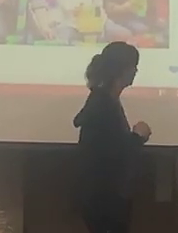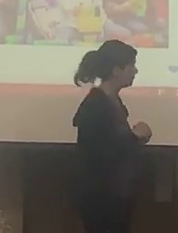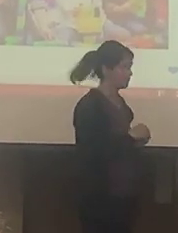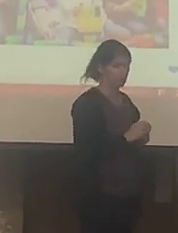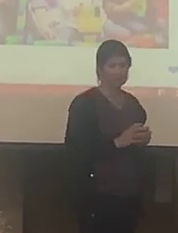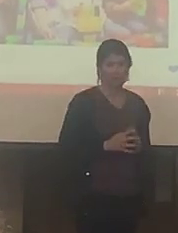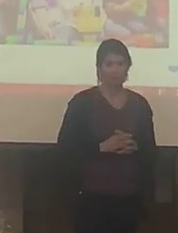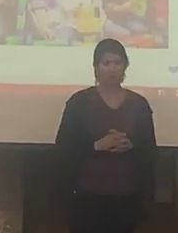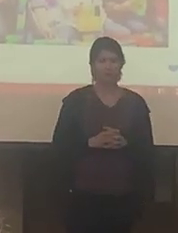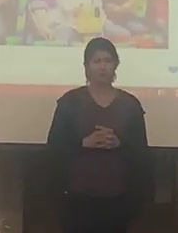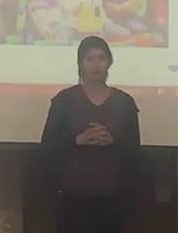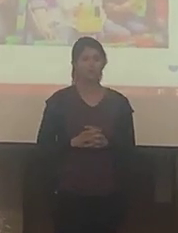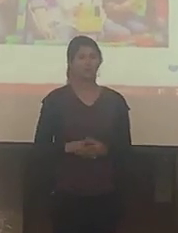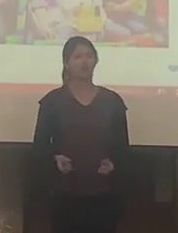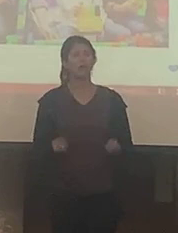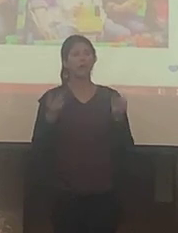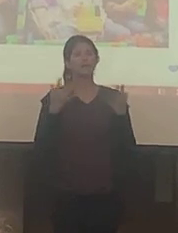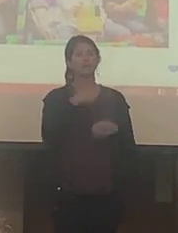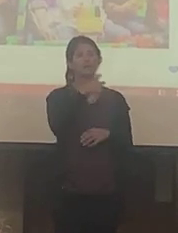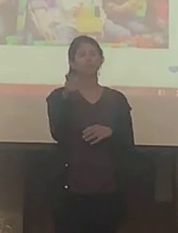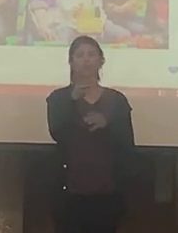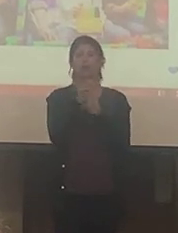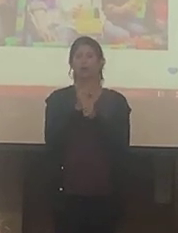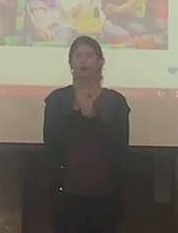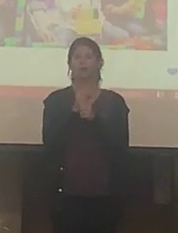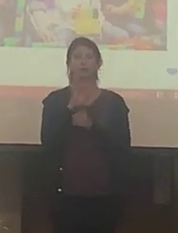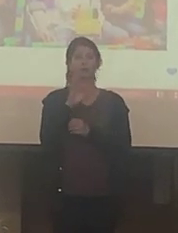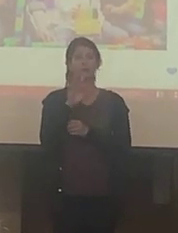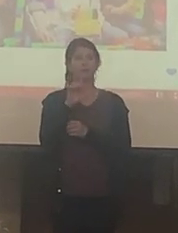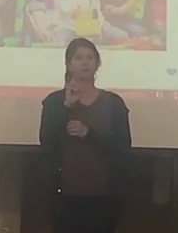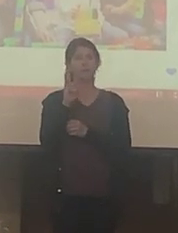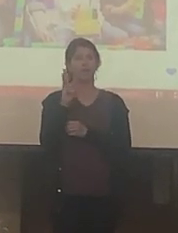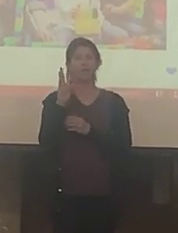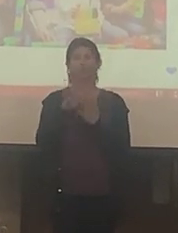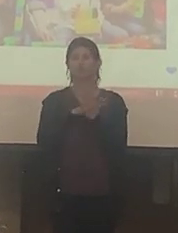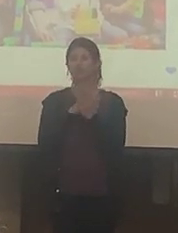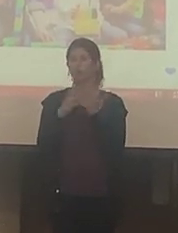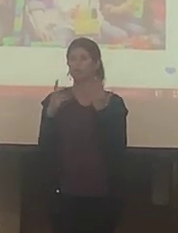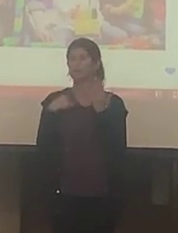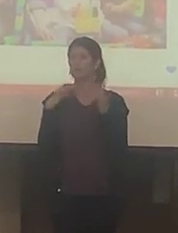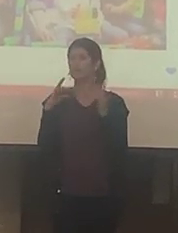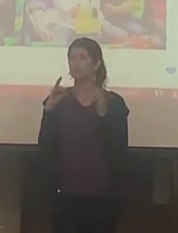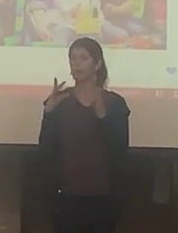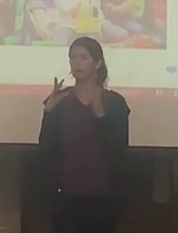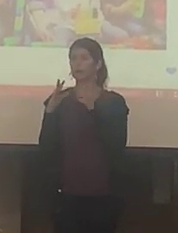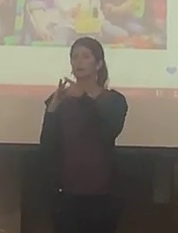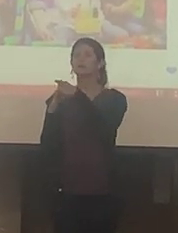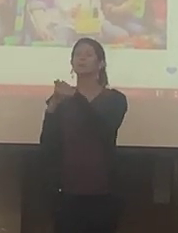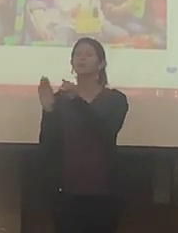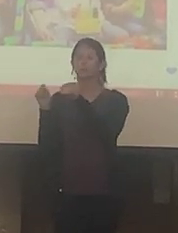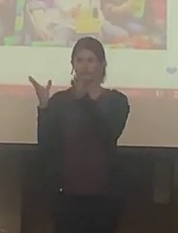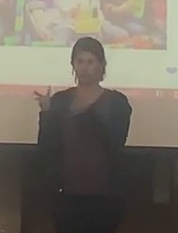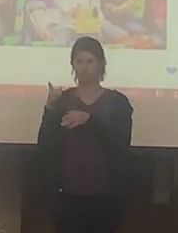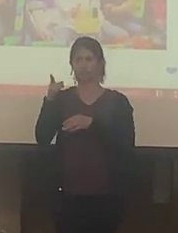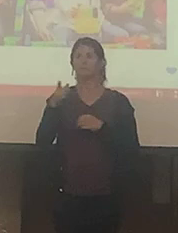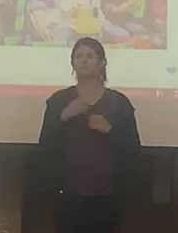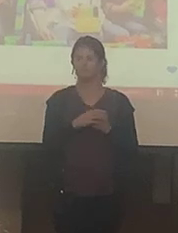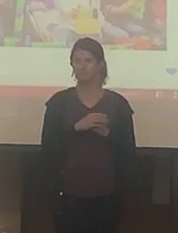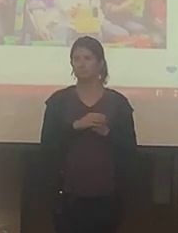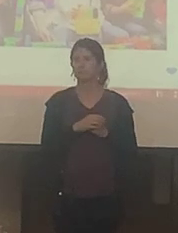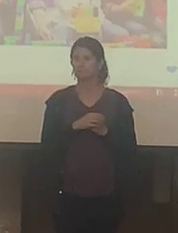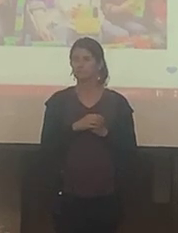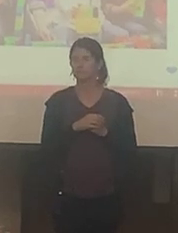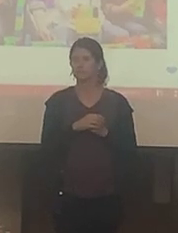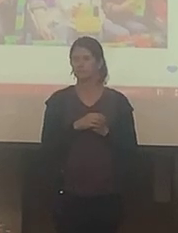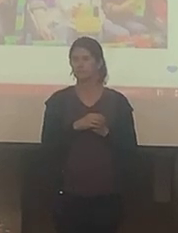how many of you receive that flowchart